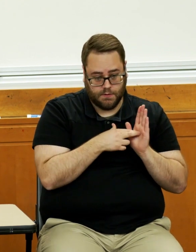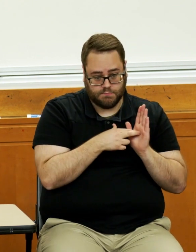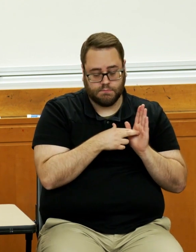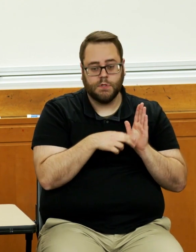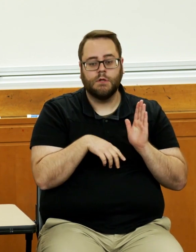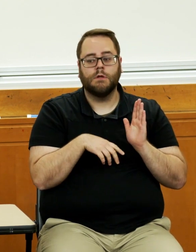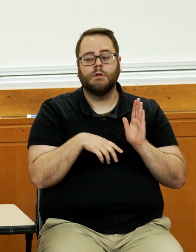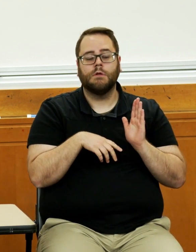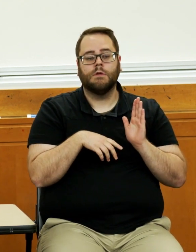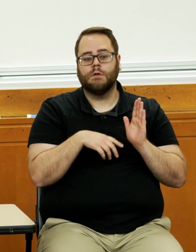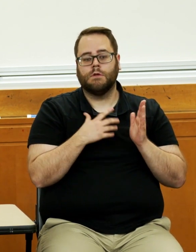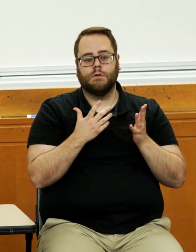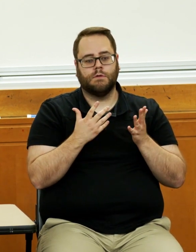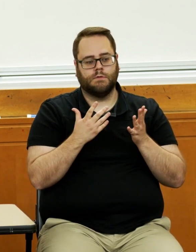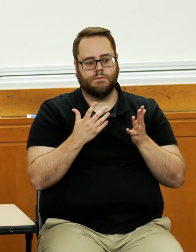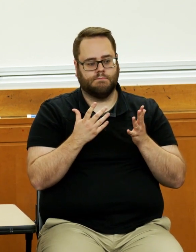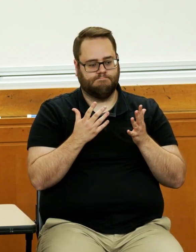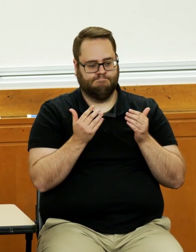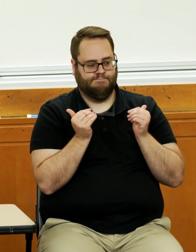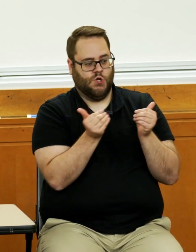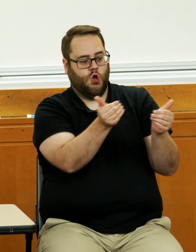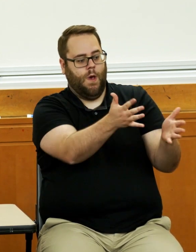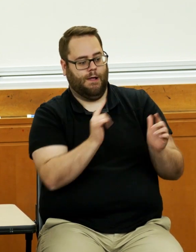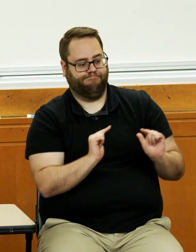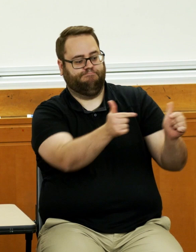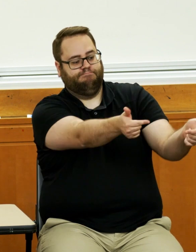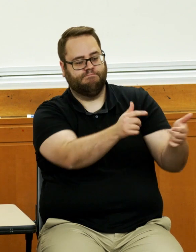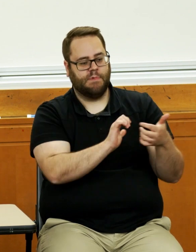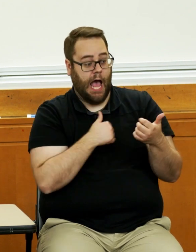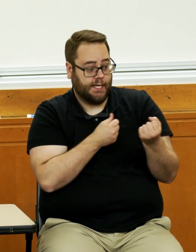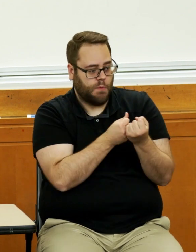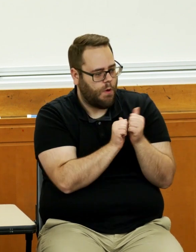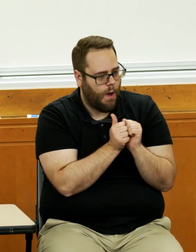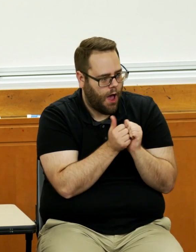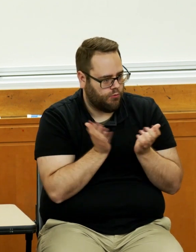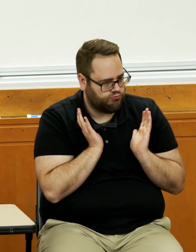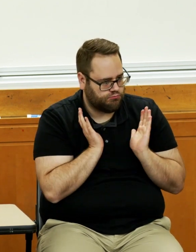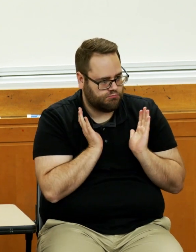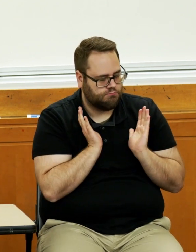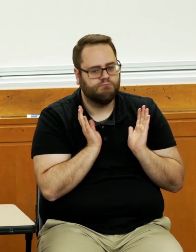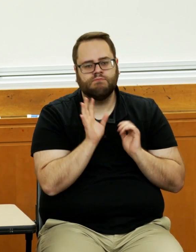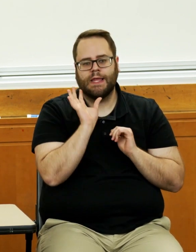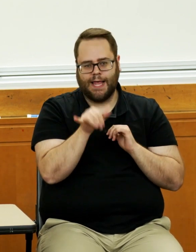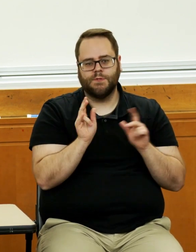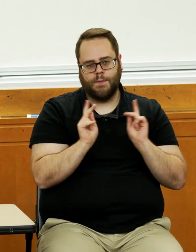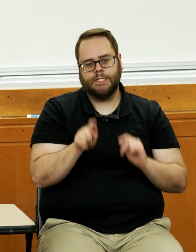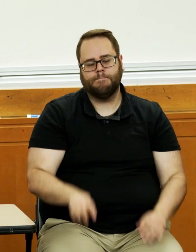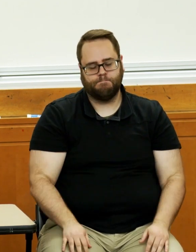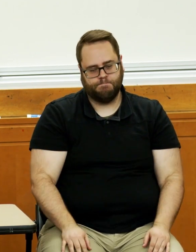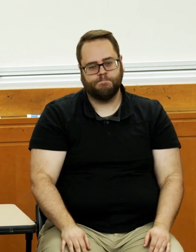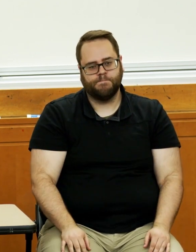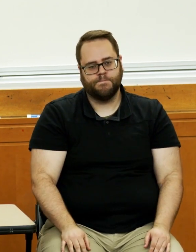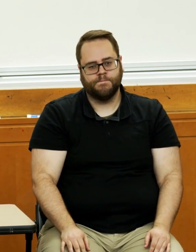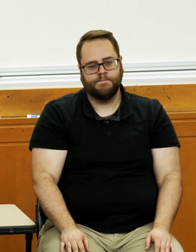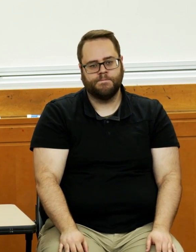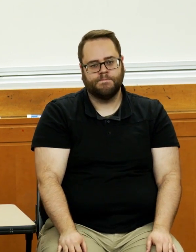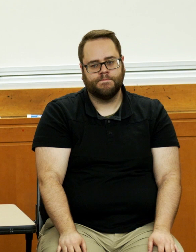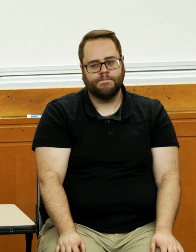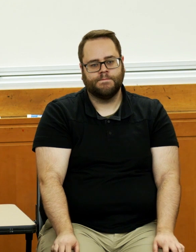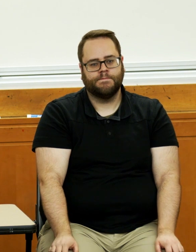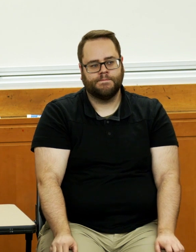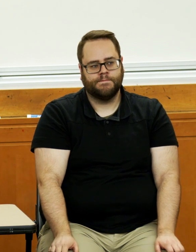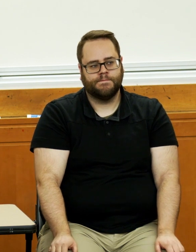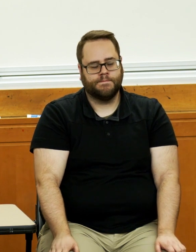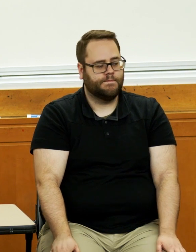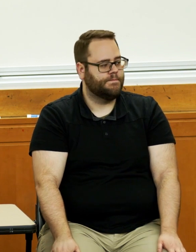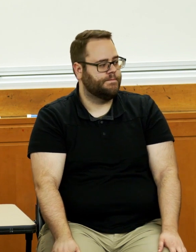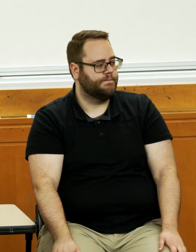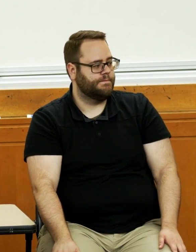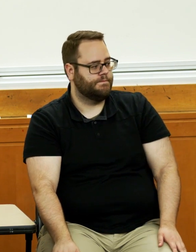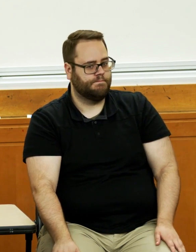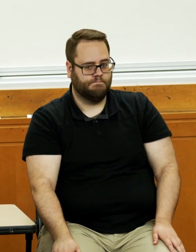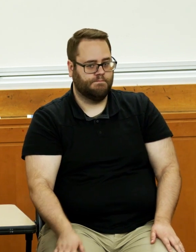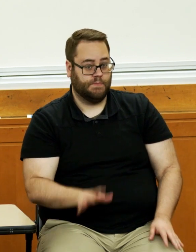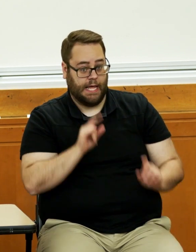“Here's the reins. How can I support you? Let me back up” is what people need. Is that…? Okay.